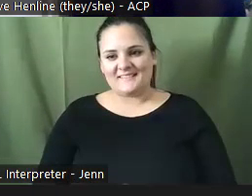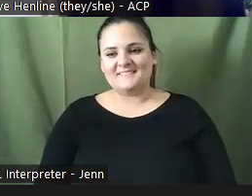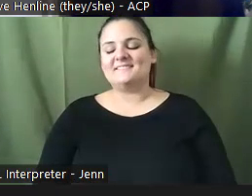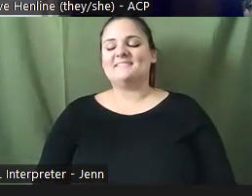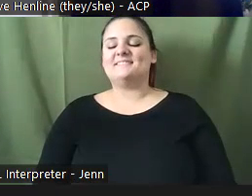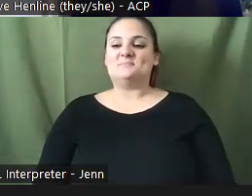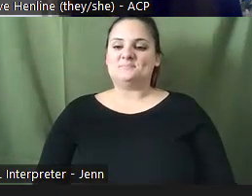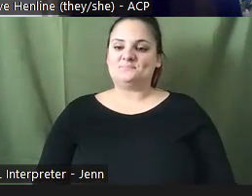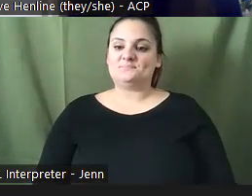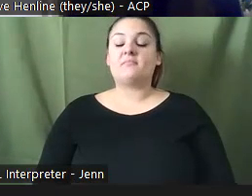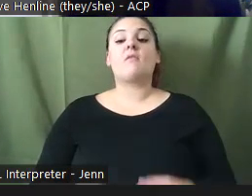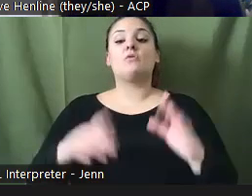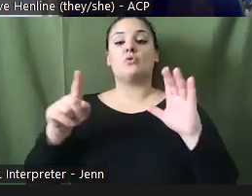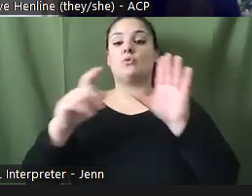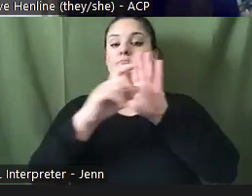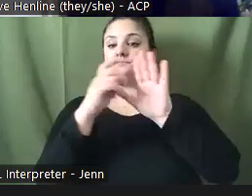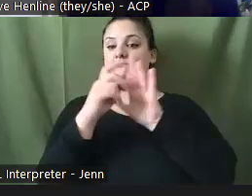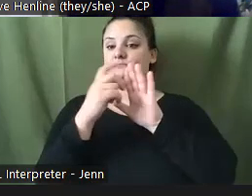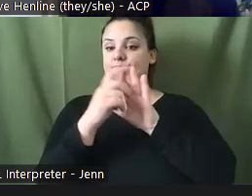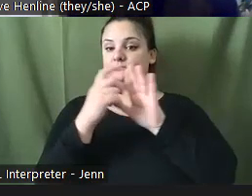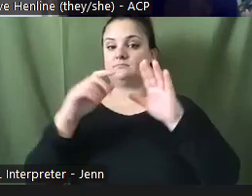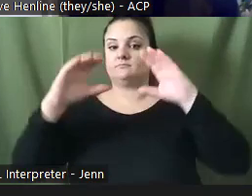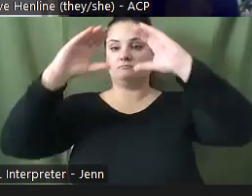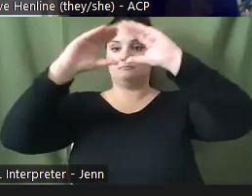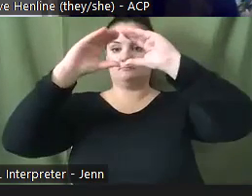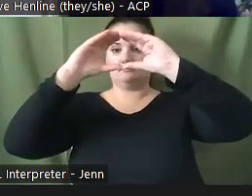So starting at the top, we see that a survivor of domestic violence,